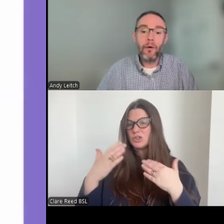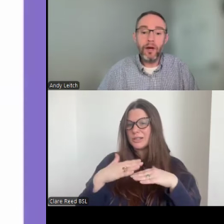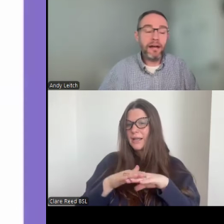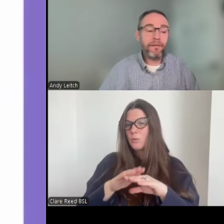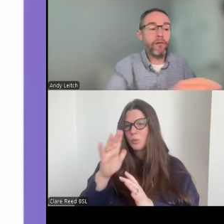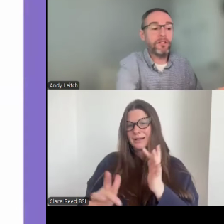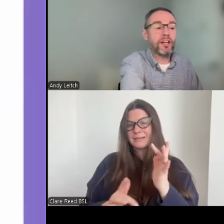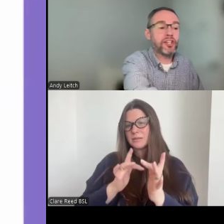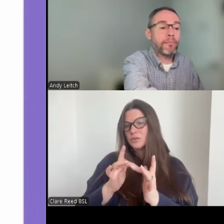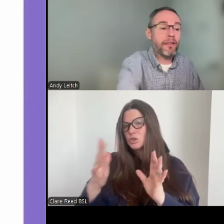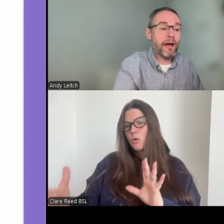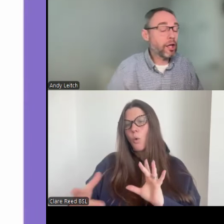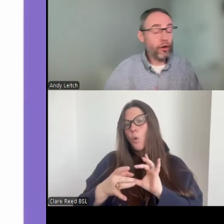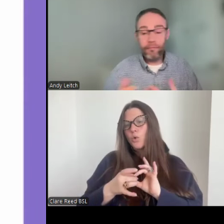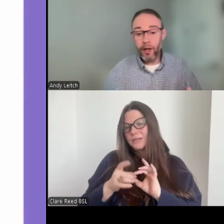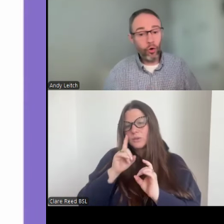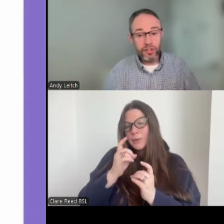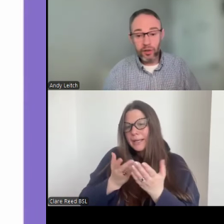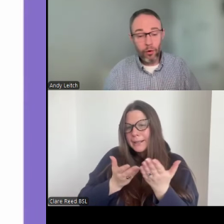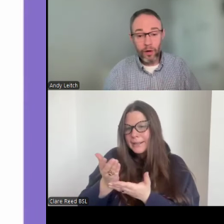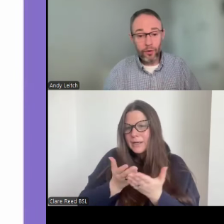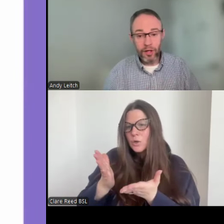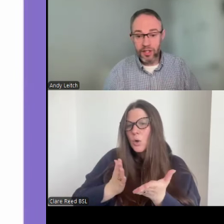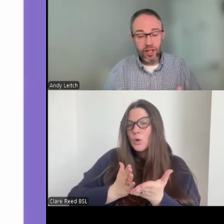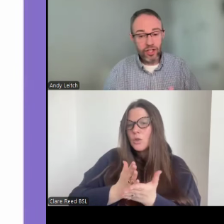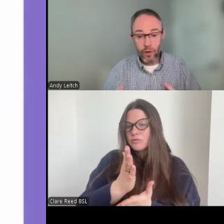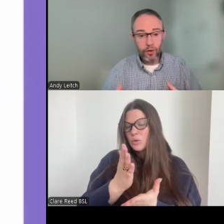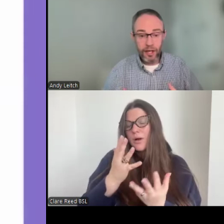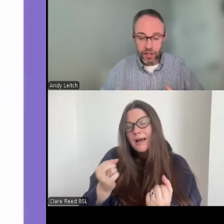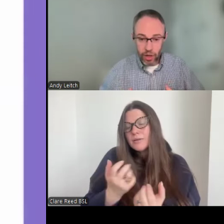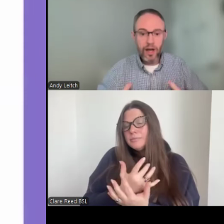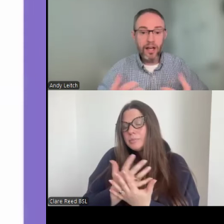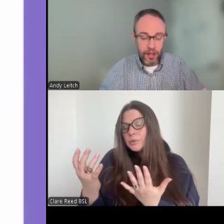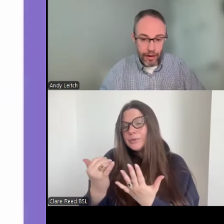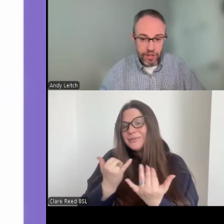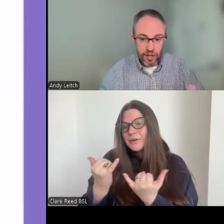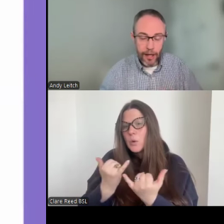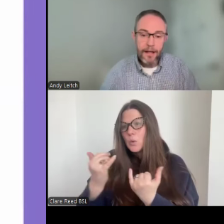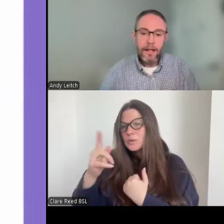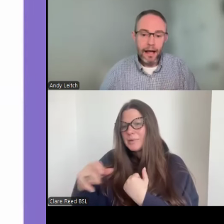and we can have a conversation about that. A lot of my calls are with organizations who are looking to create a new website